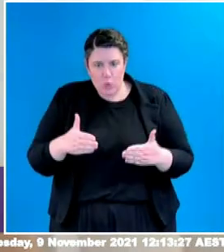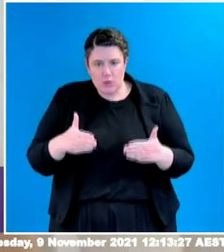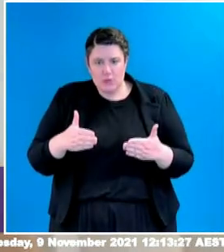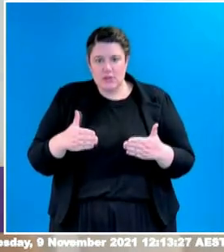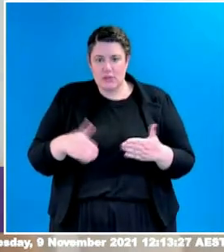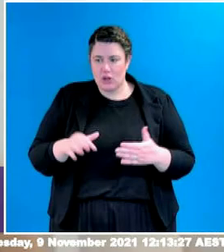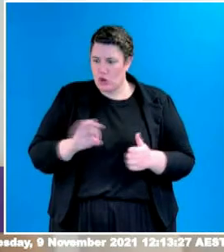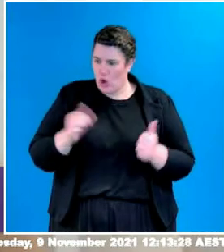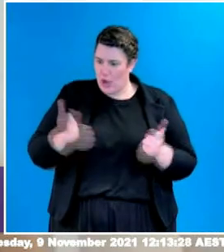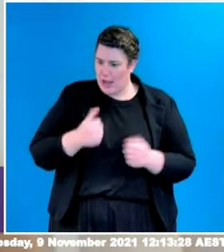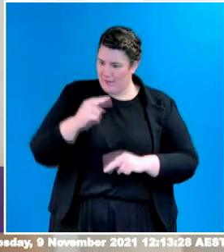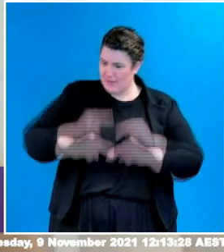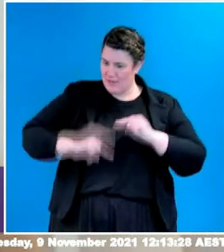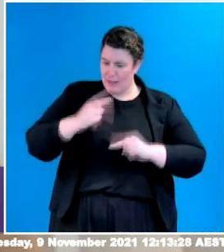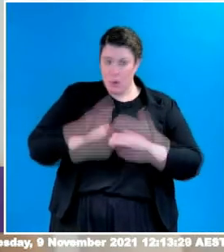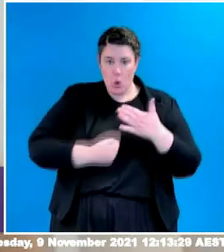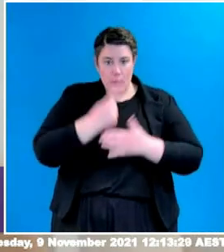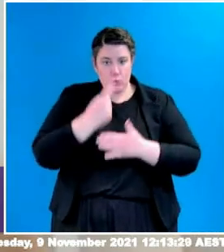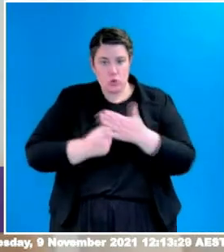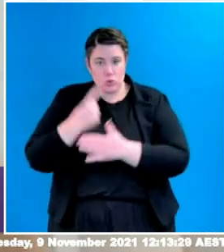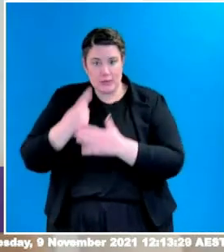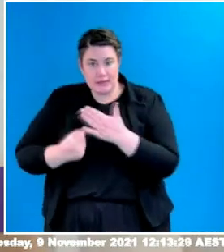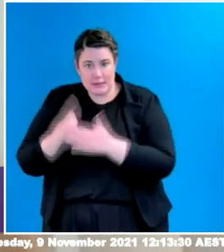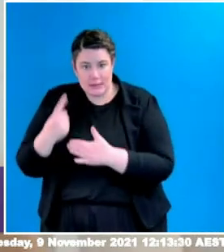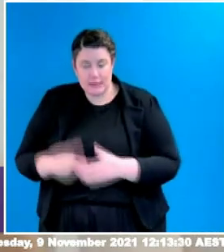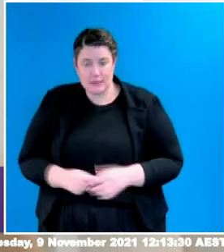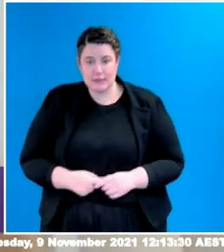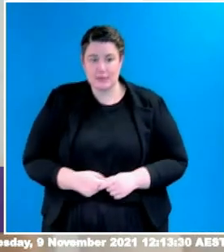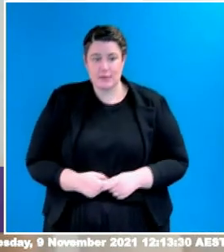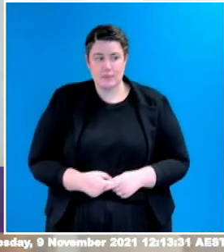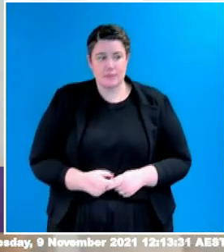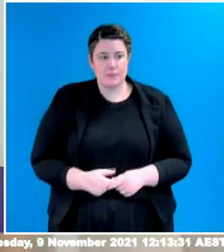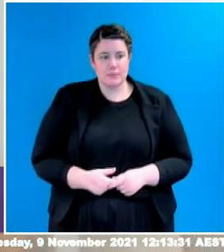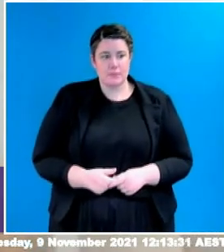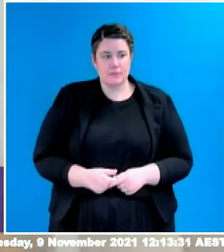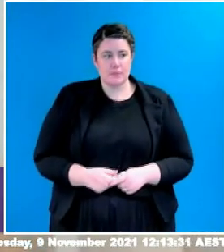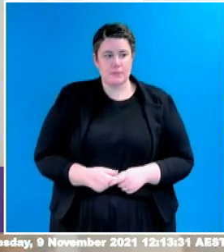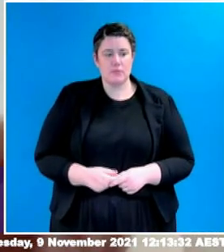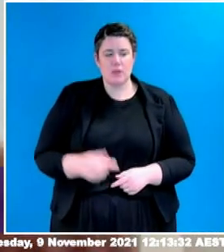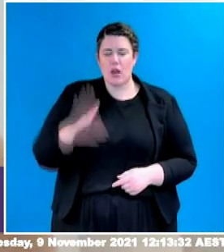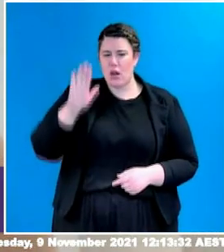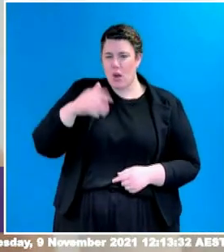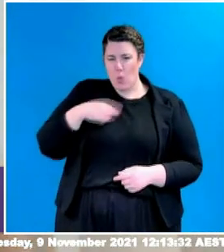lack of development opportunities. Can I jump in there.